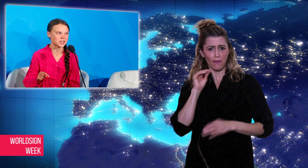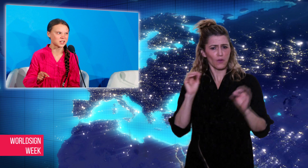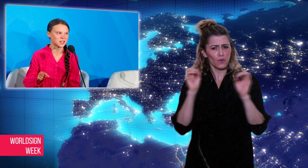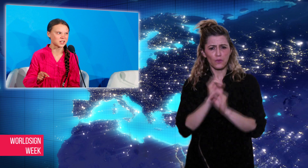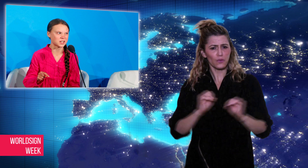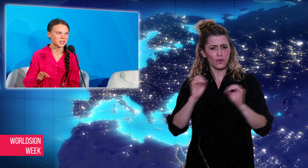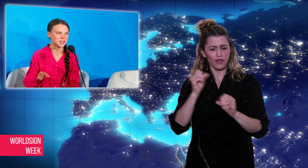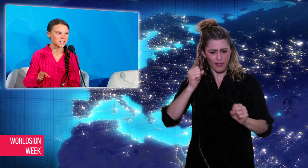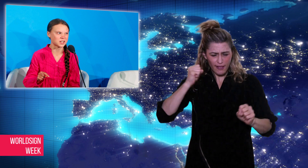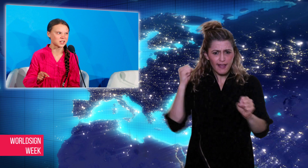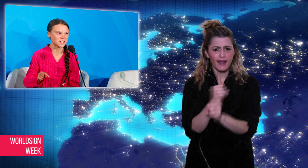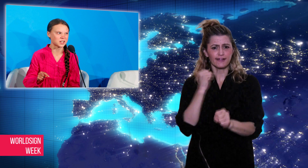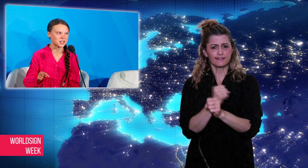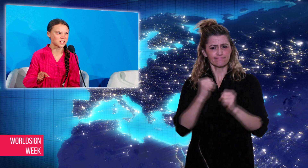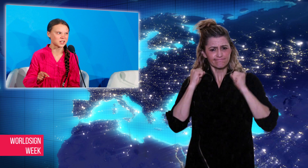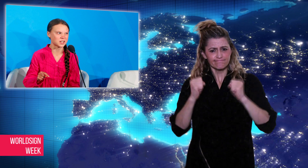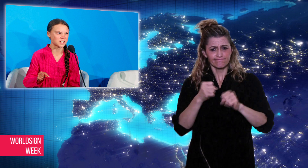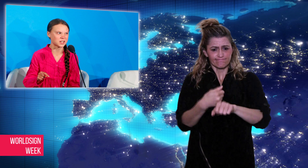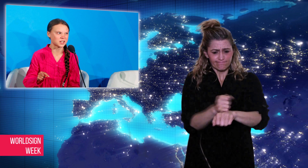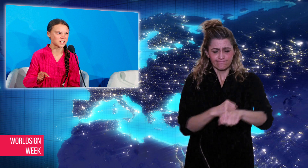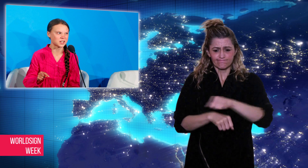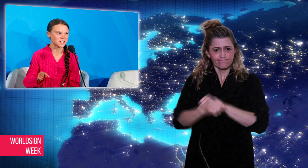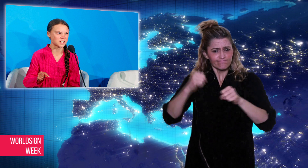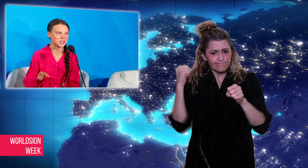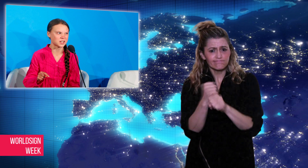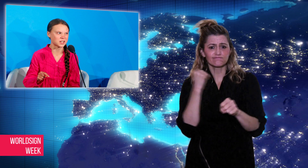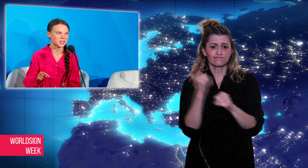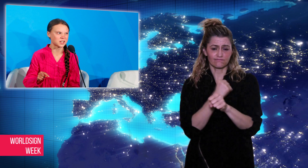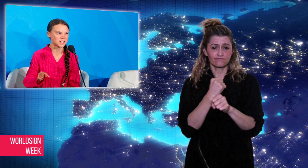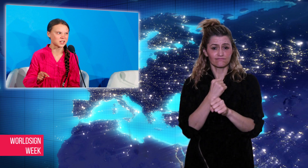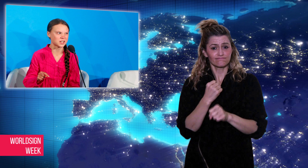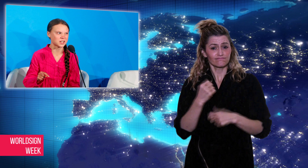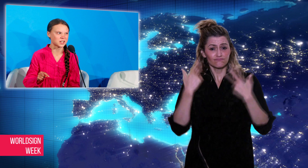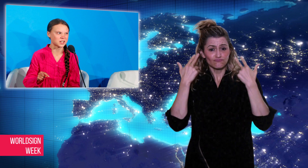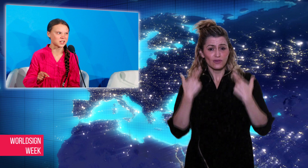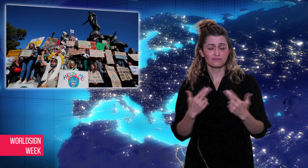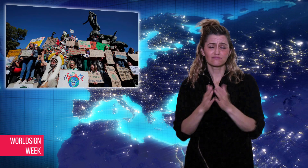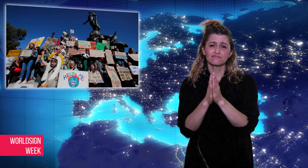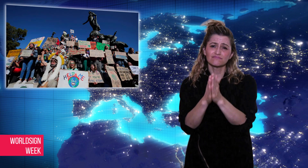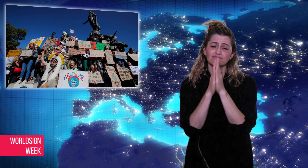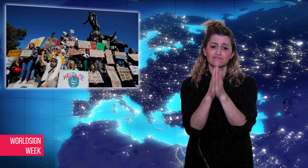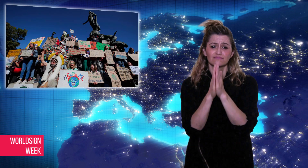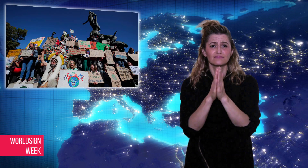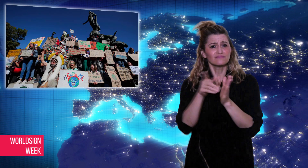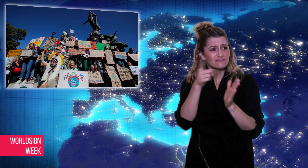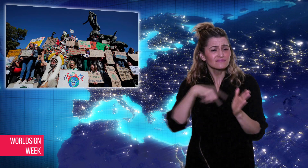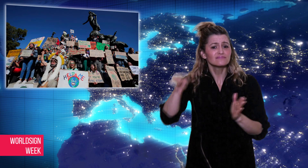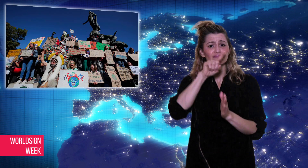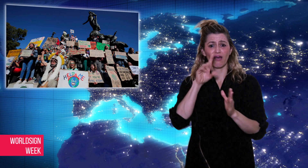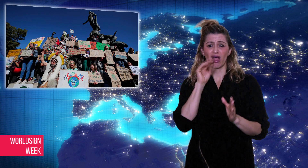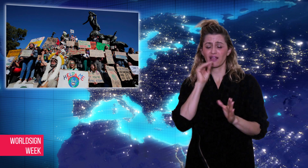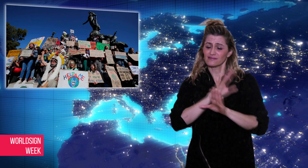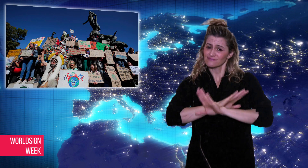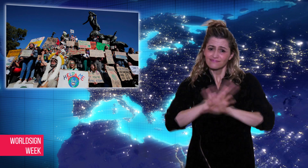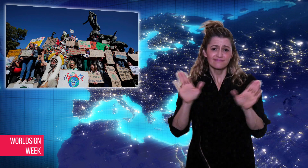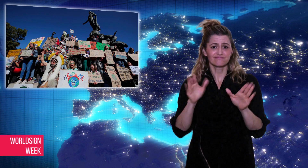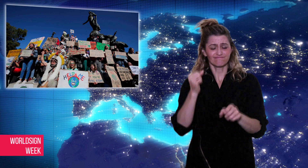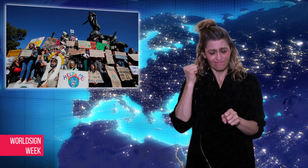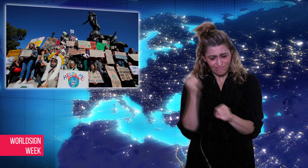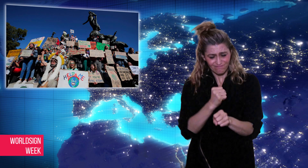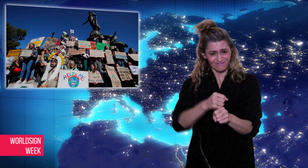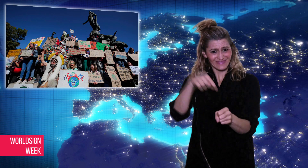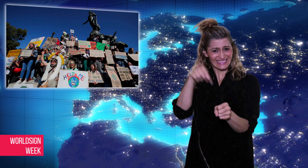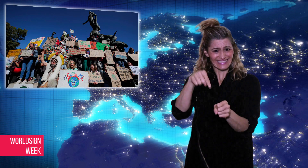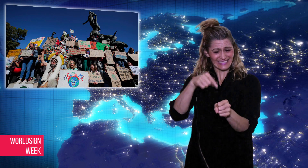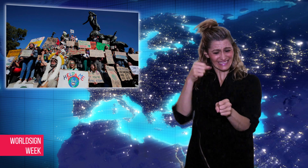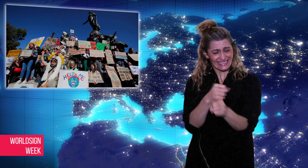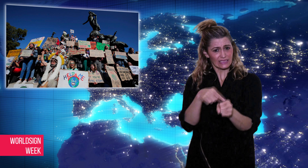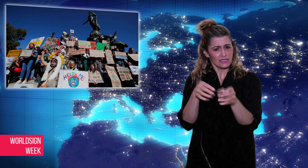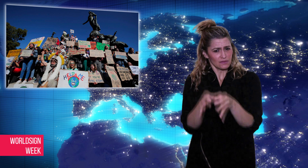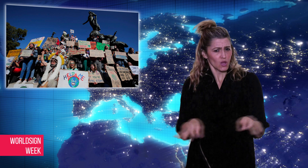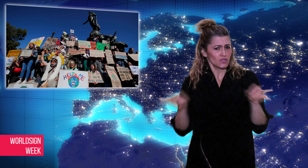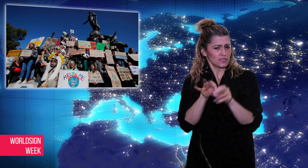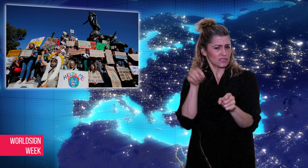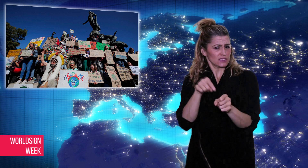for failing to act and urging them to take action.